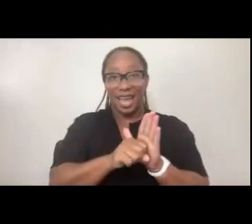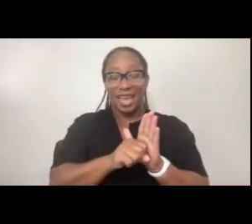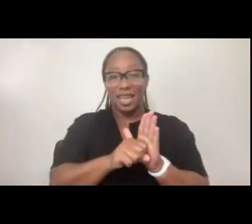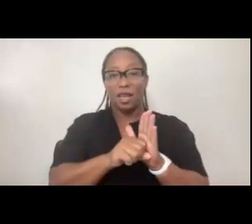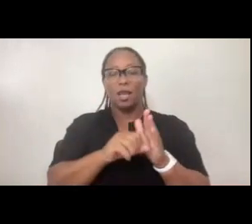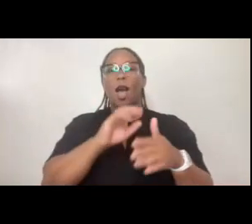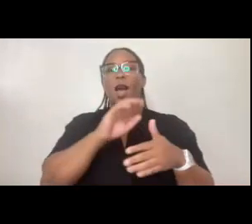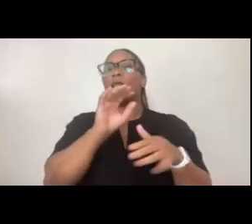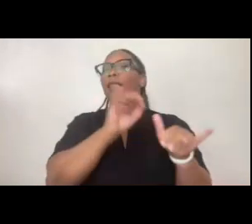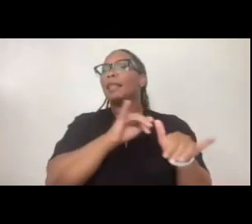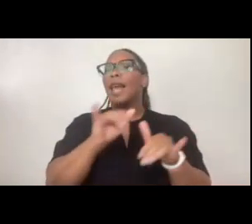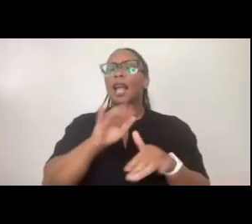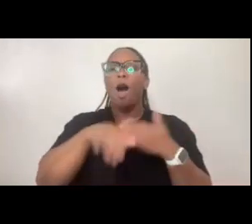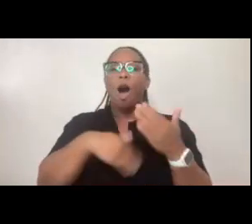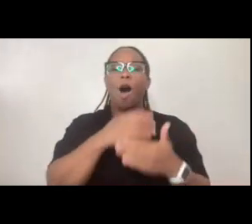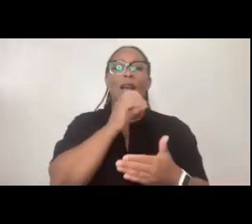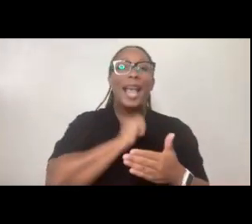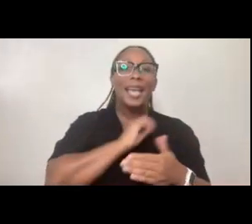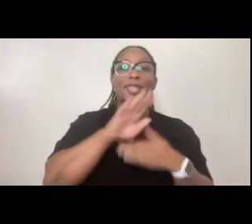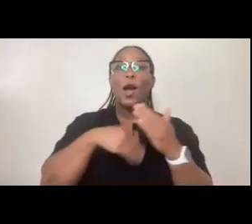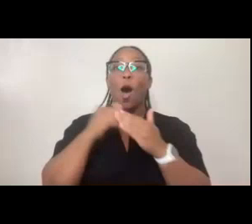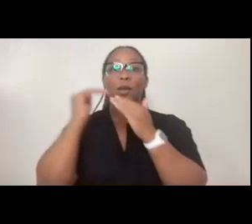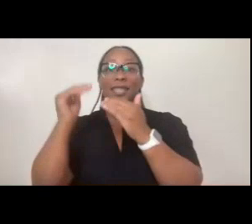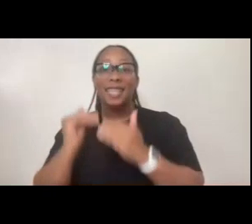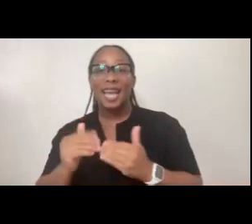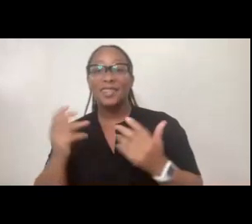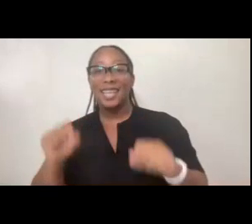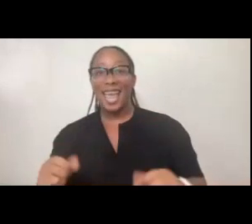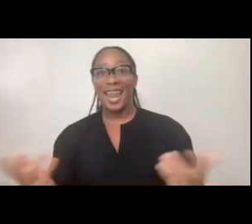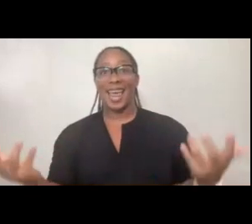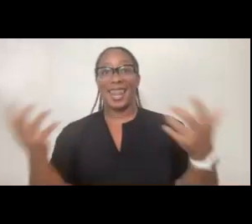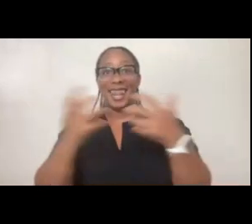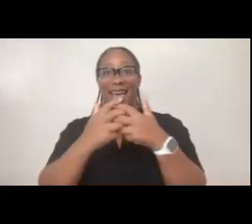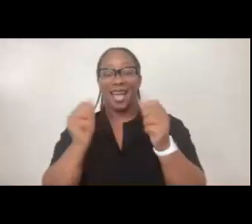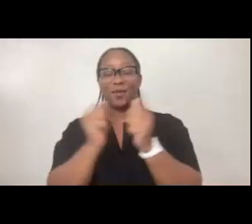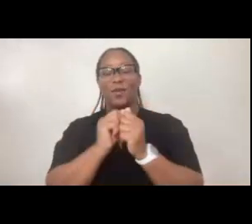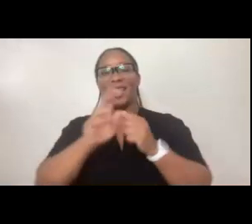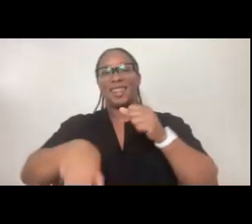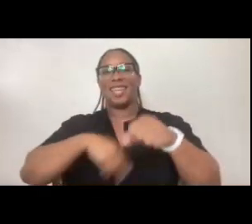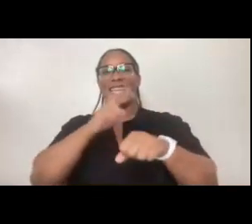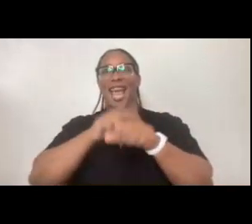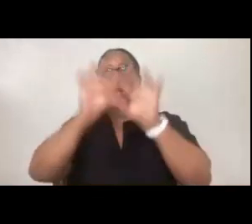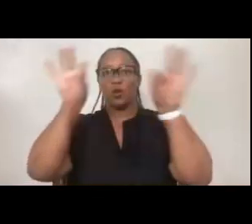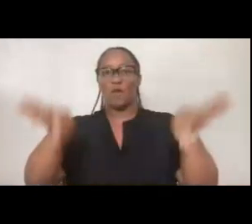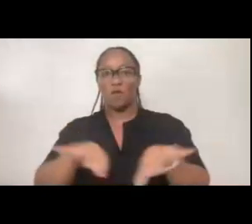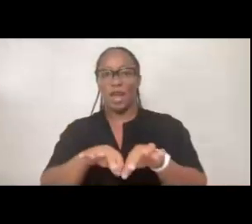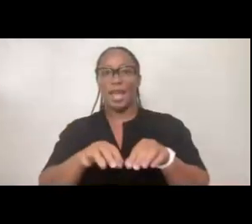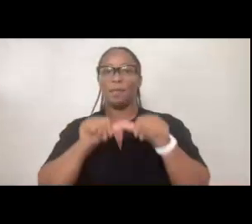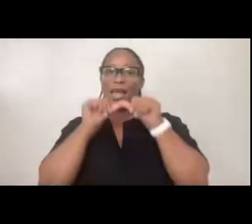all stages North Carolina can align with national frameworks to drive measurable,